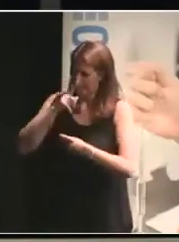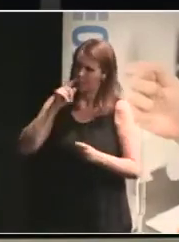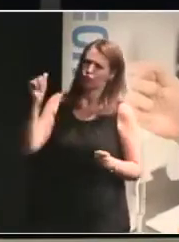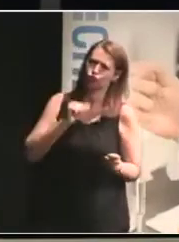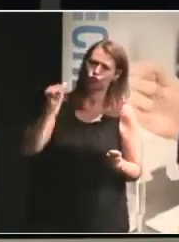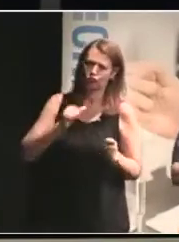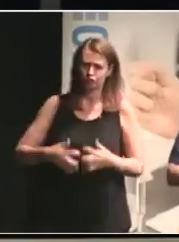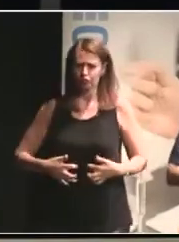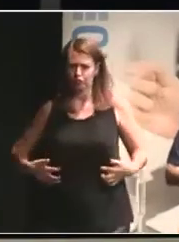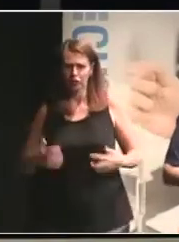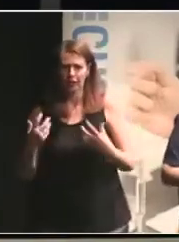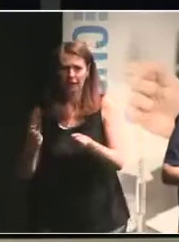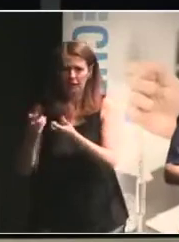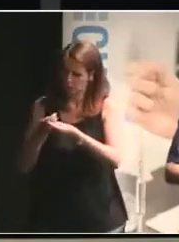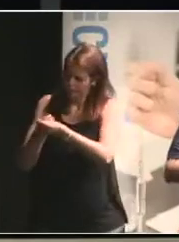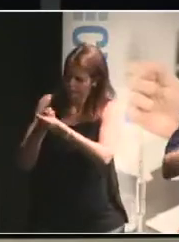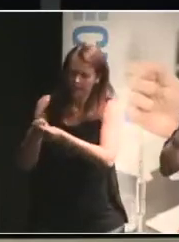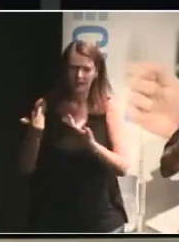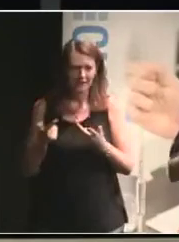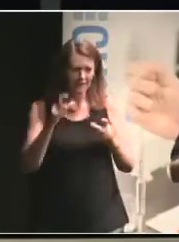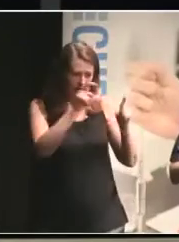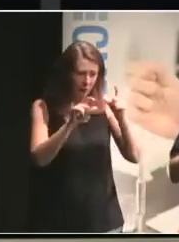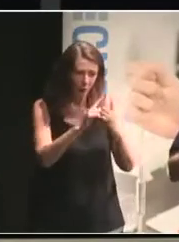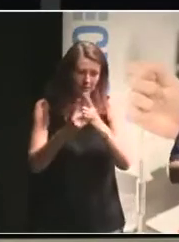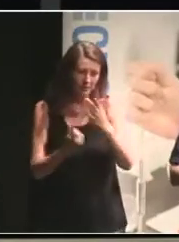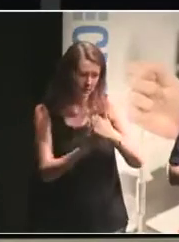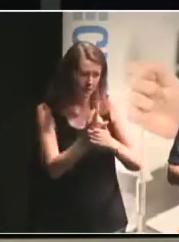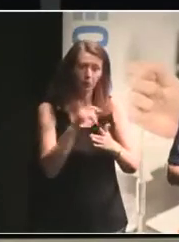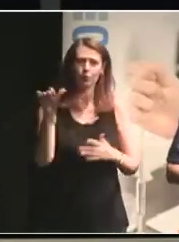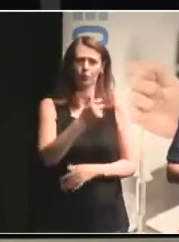many things that the chemical enterprises are doing that we should be super proud of. This